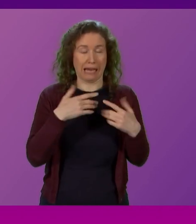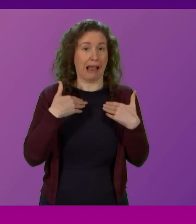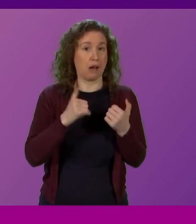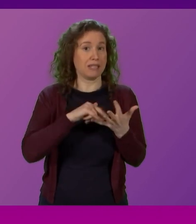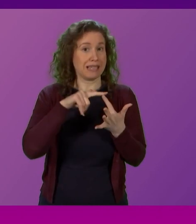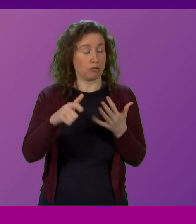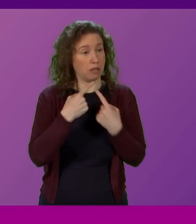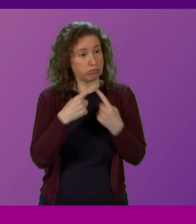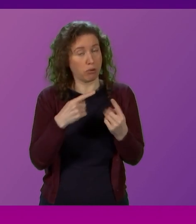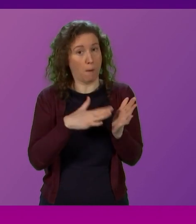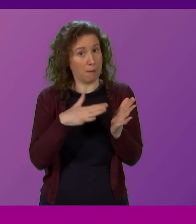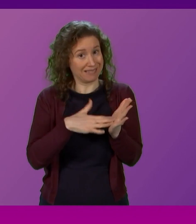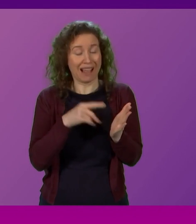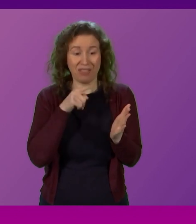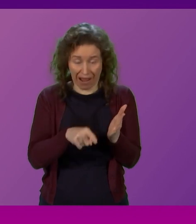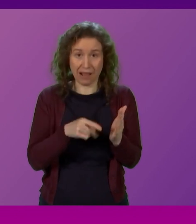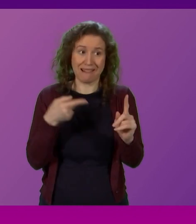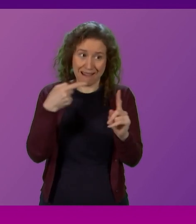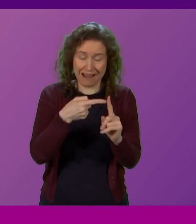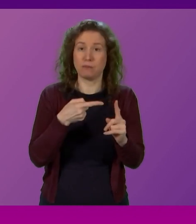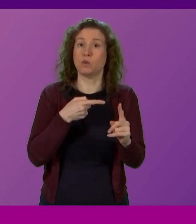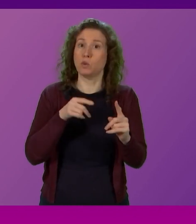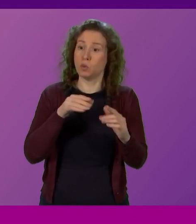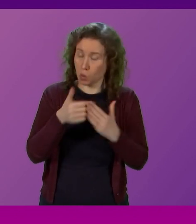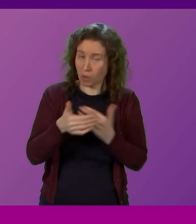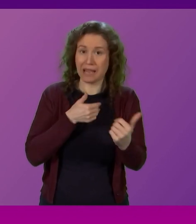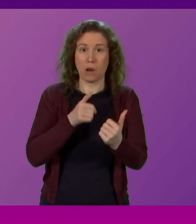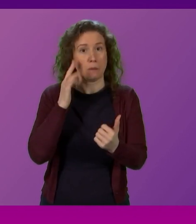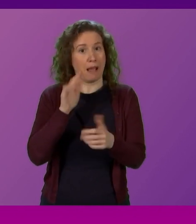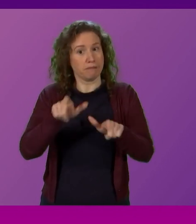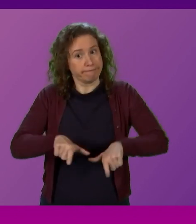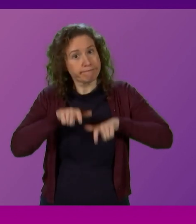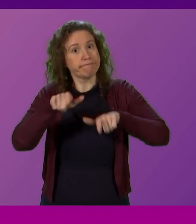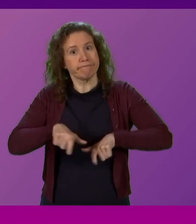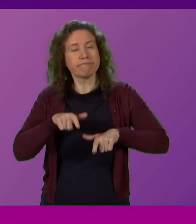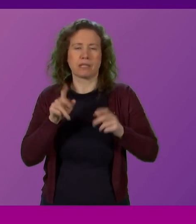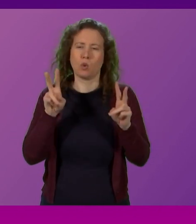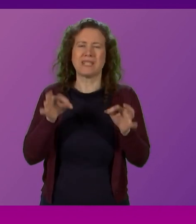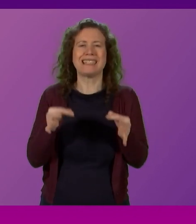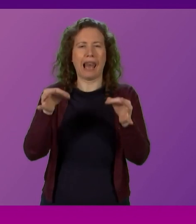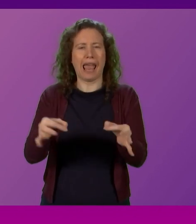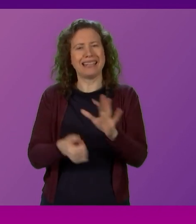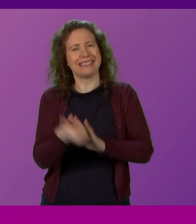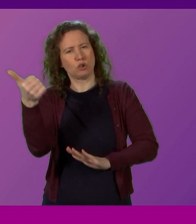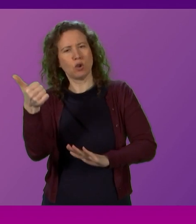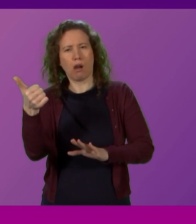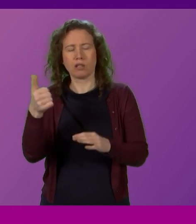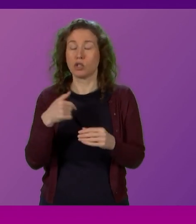out on Monday was about tackling delayed discharges. We understand, from our daily engagement with health boards—